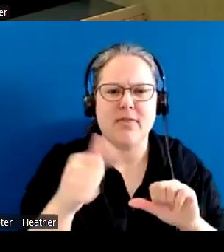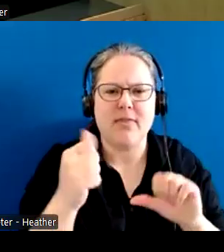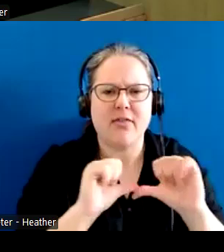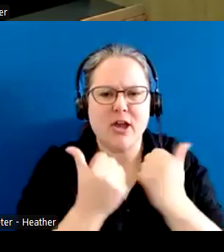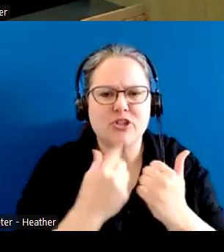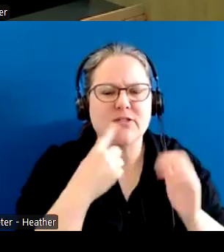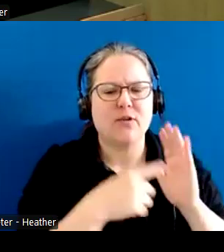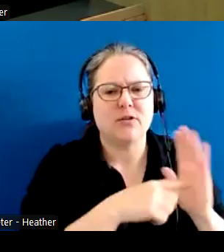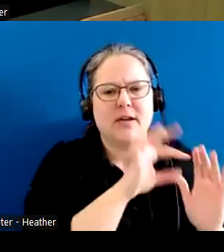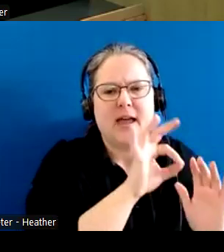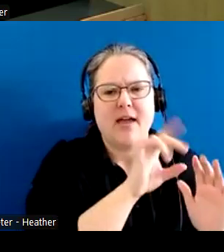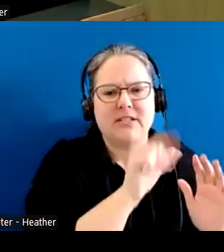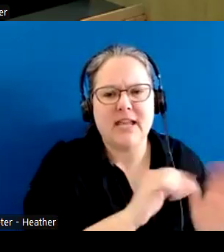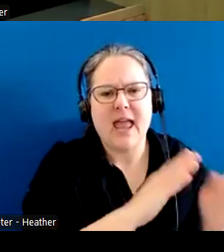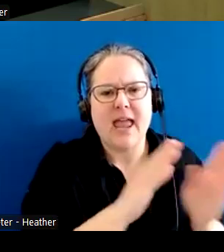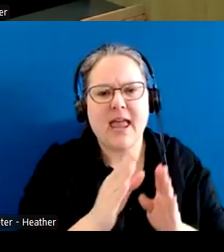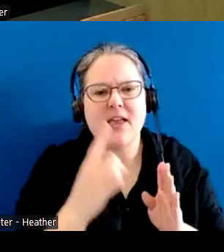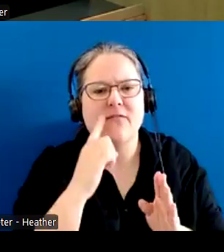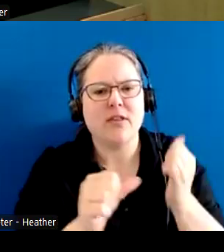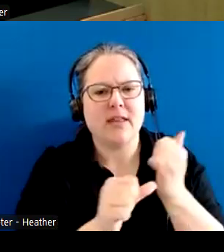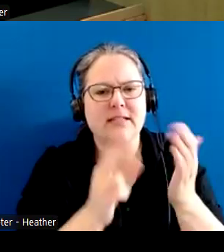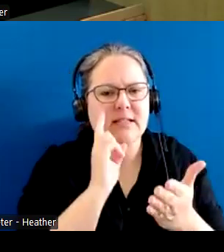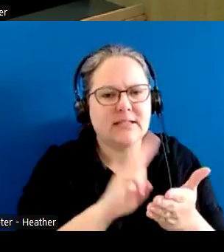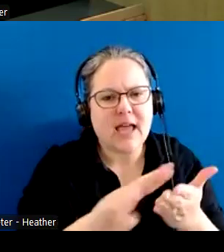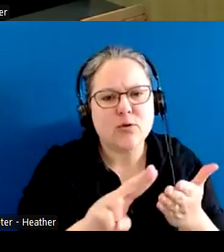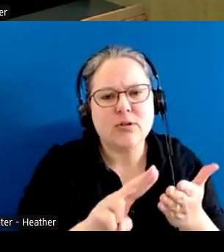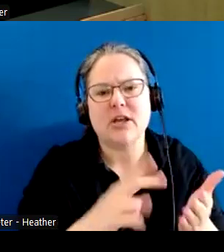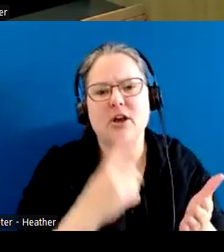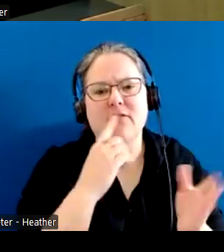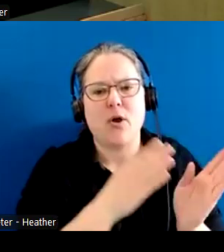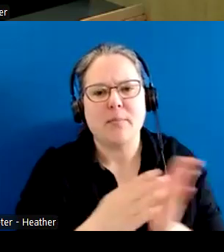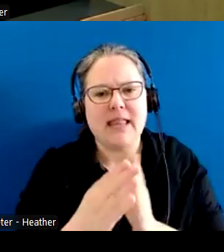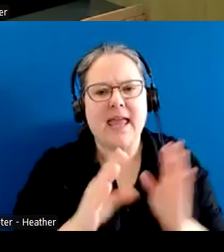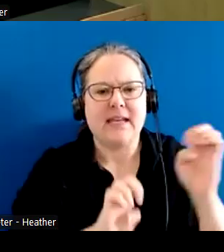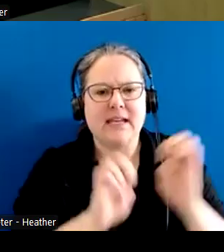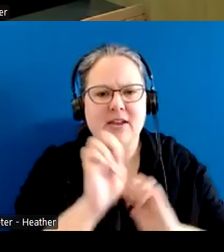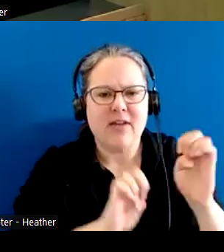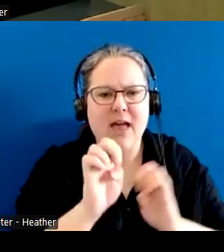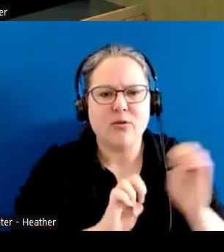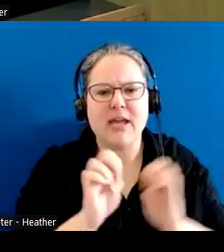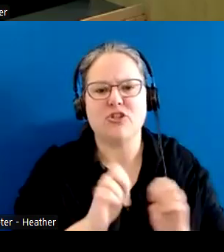and the assistant secretary for planning and evaluation and SAMA so that we could create new